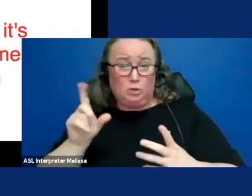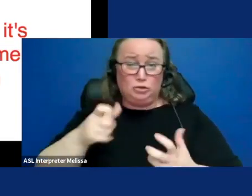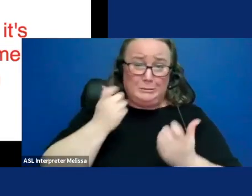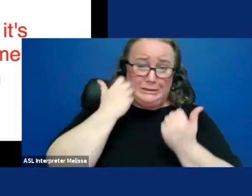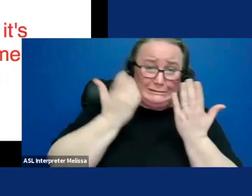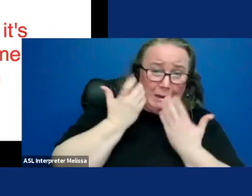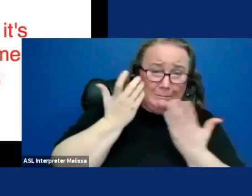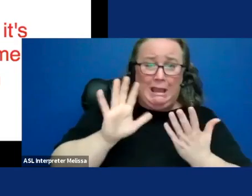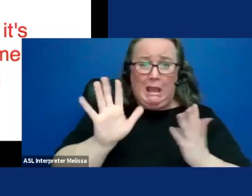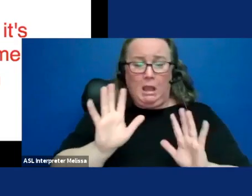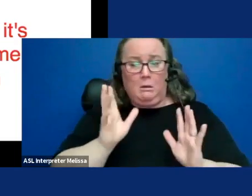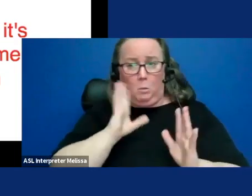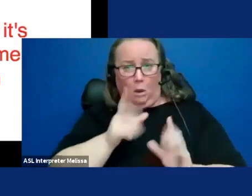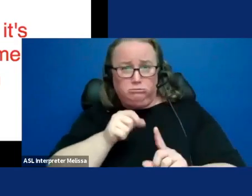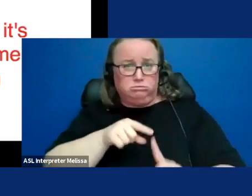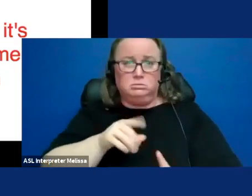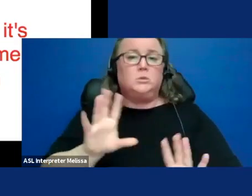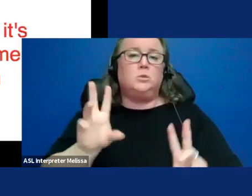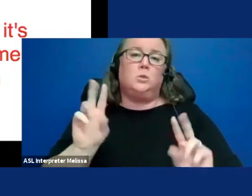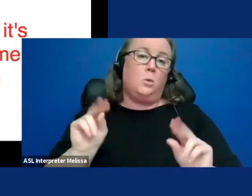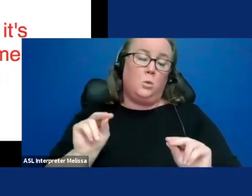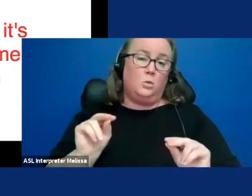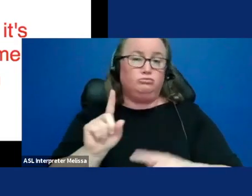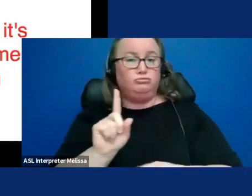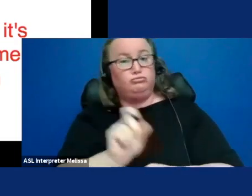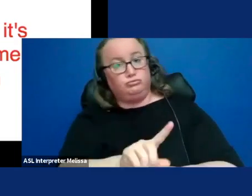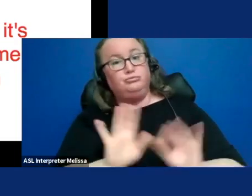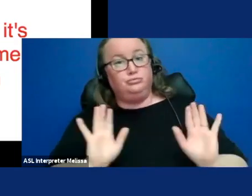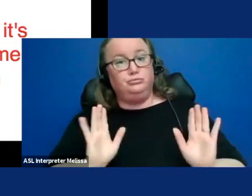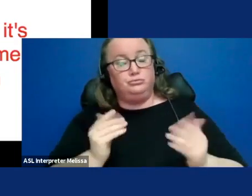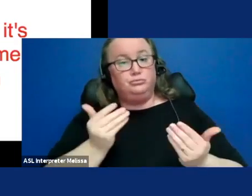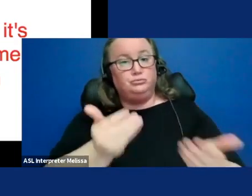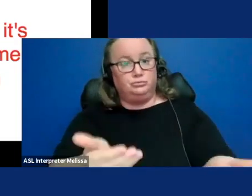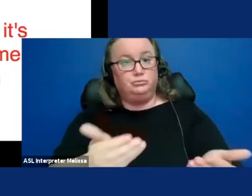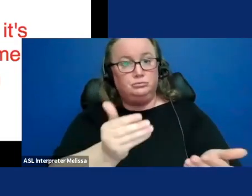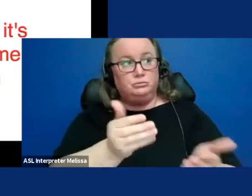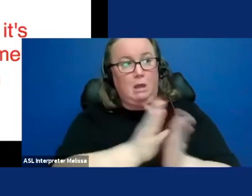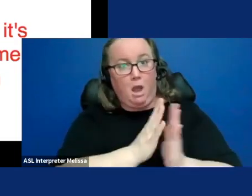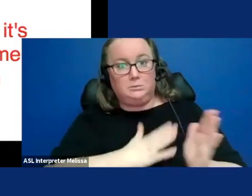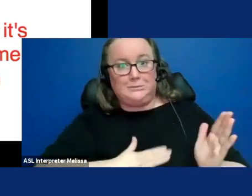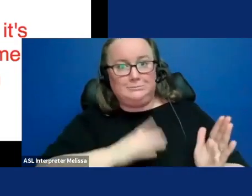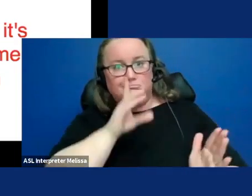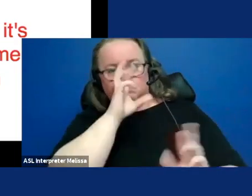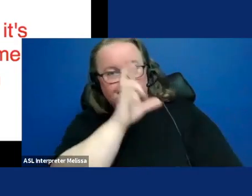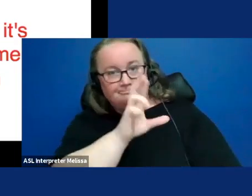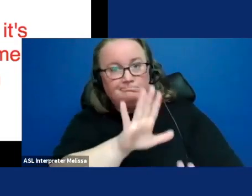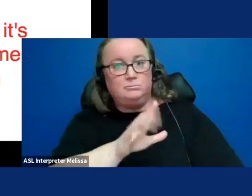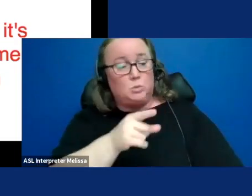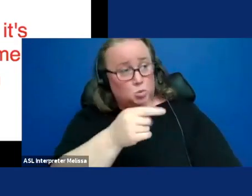of or is going to trigger someone. So you can ask directly instead, you know, do you have any mental illnesses or